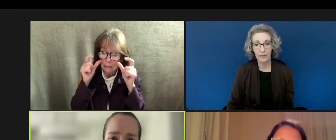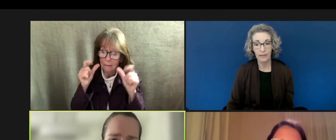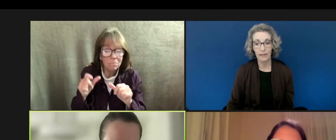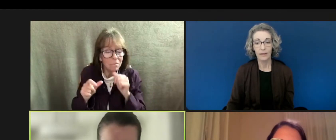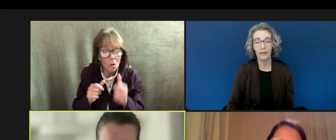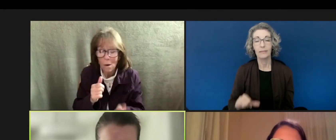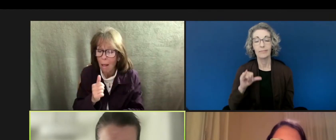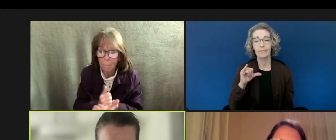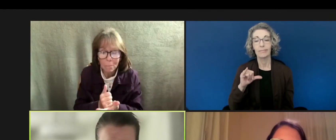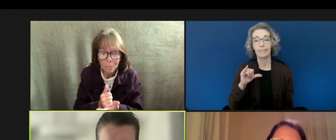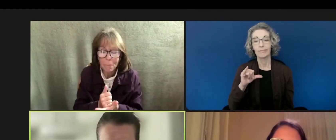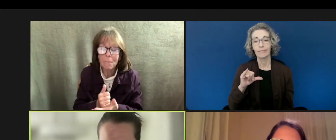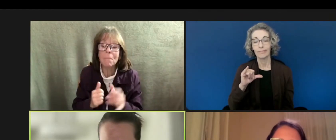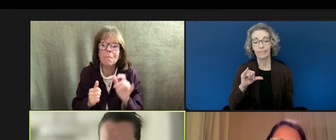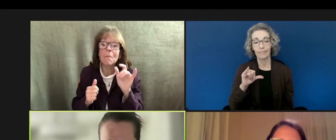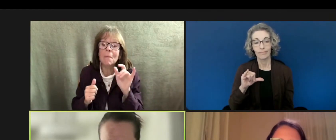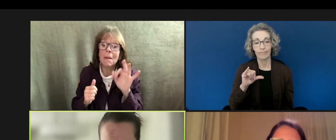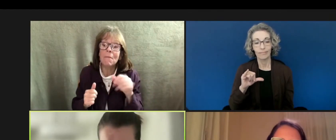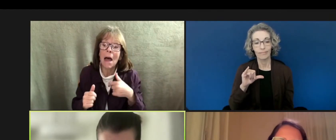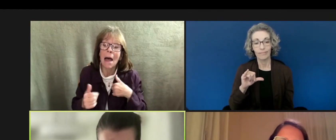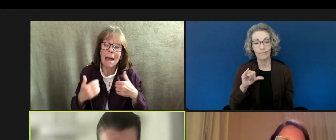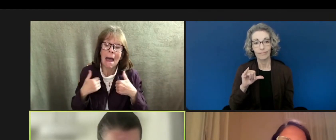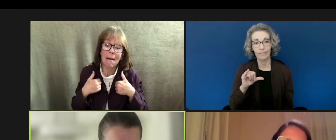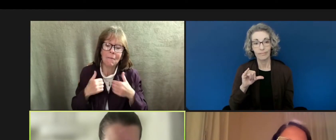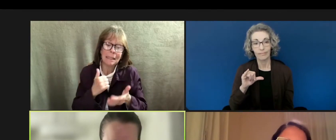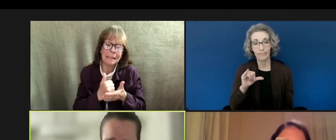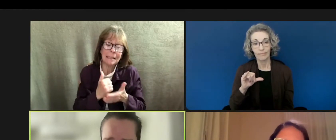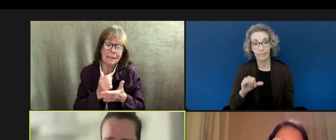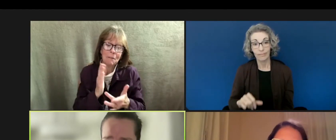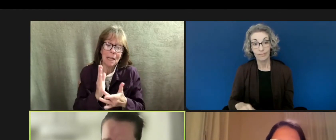As long as I get my assistive technology to work,